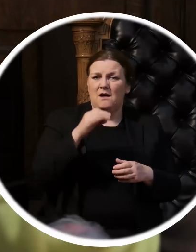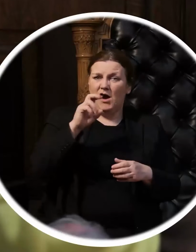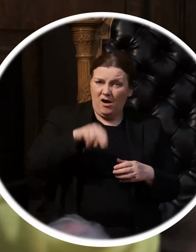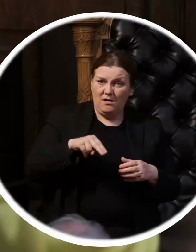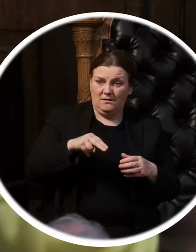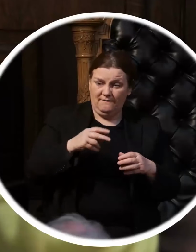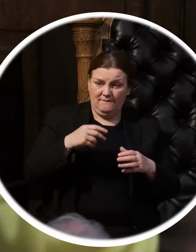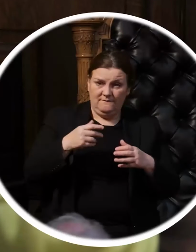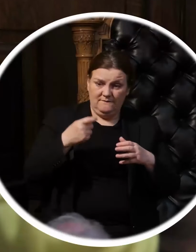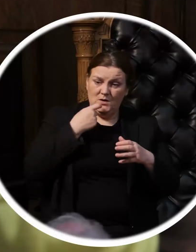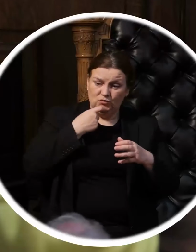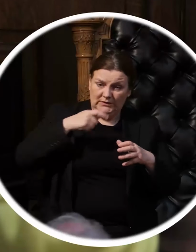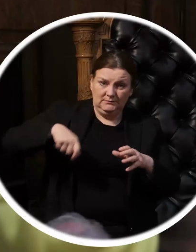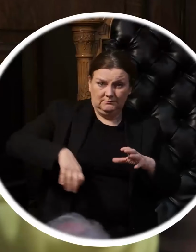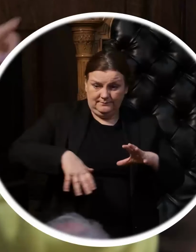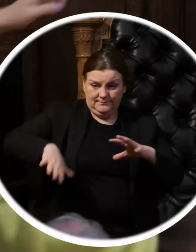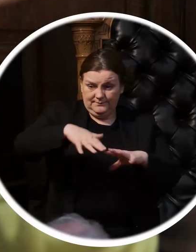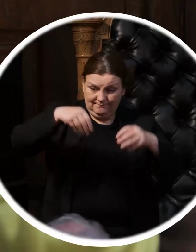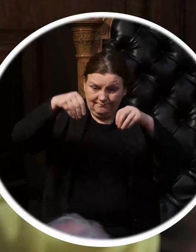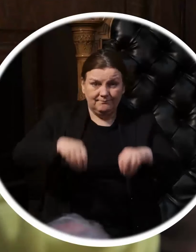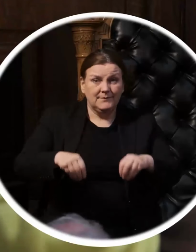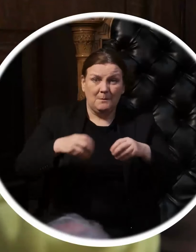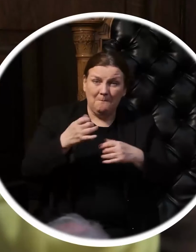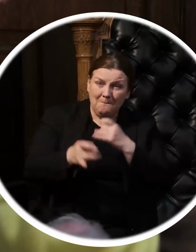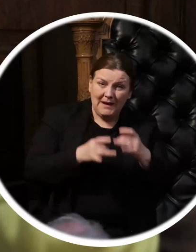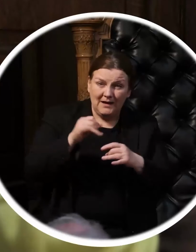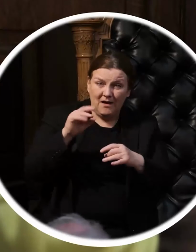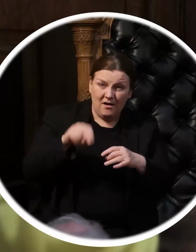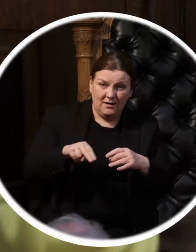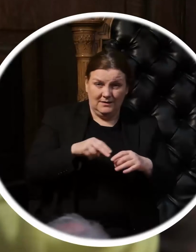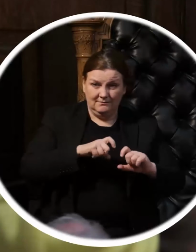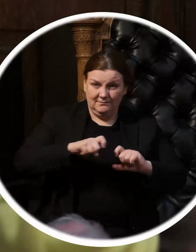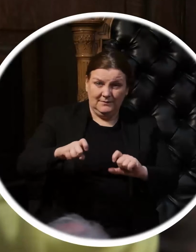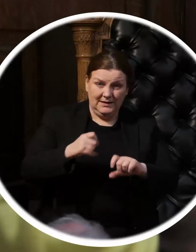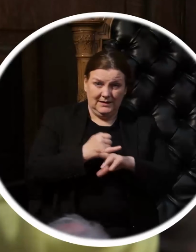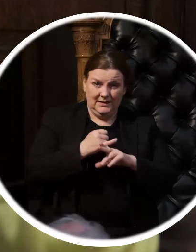think is really quite incredible. And the fact that their work still survives to this very day.